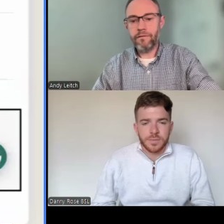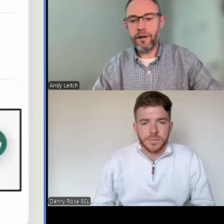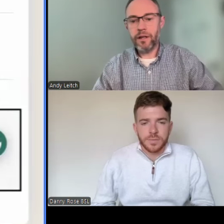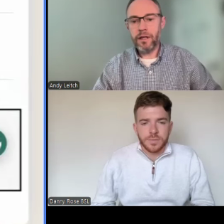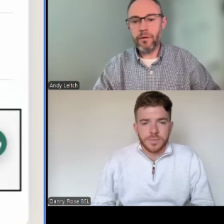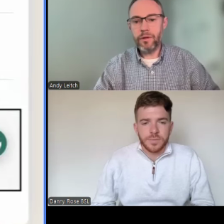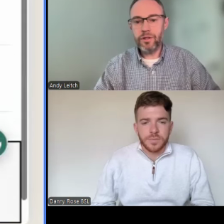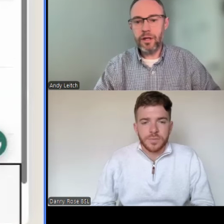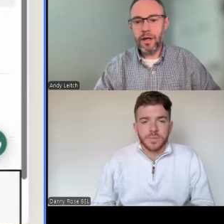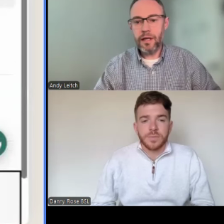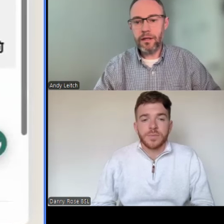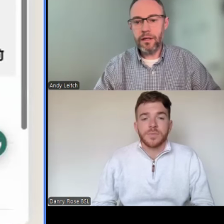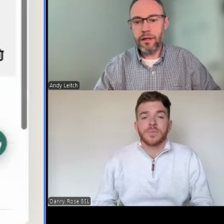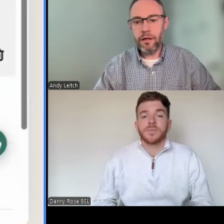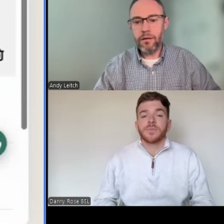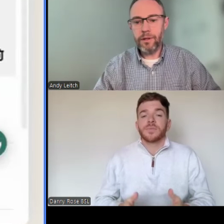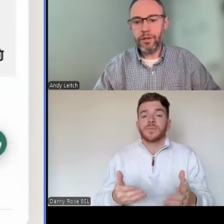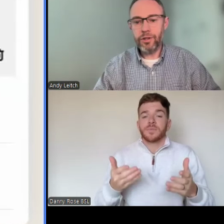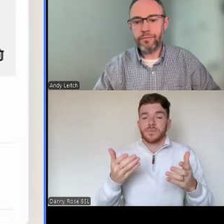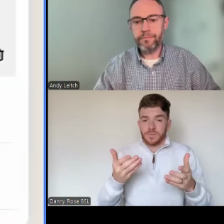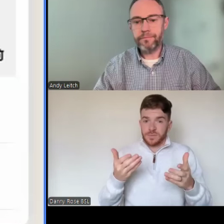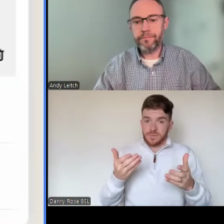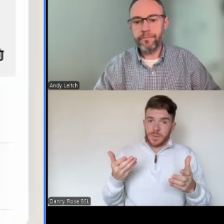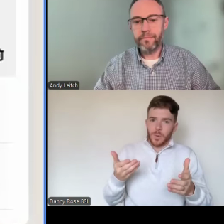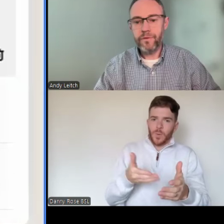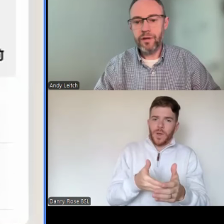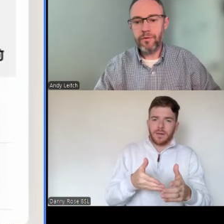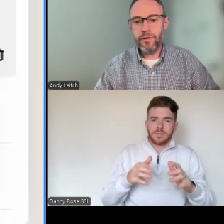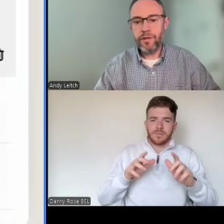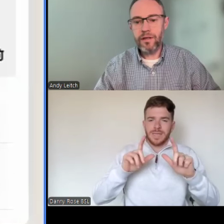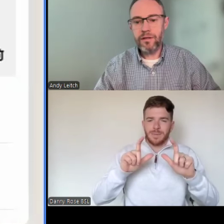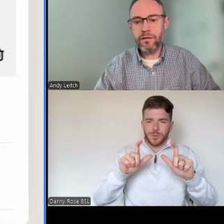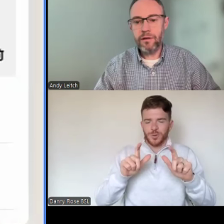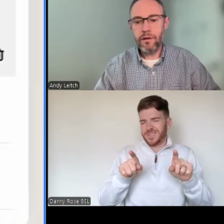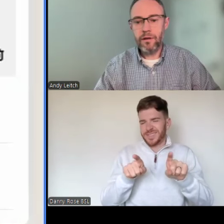Finally, we're just going to add in our image. Same process.